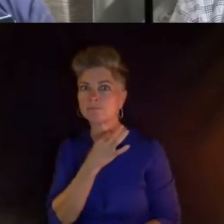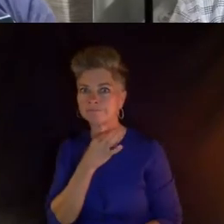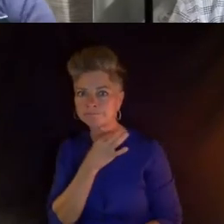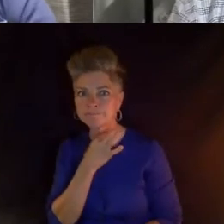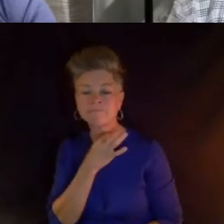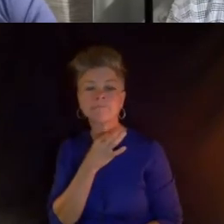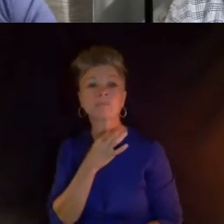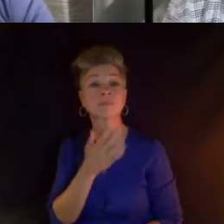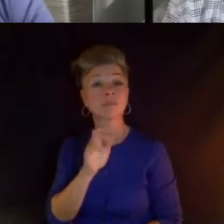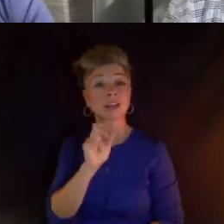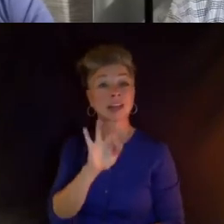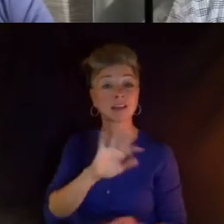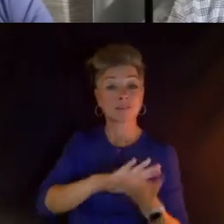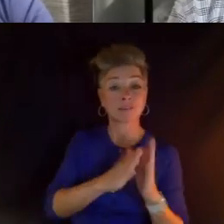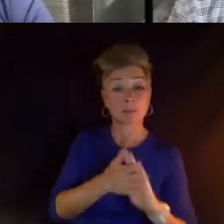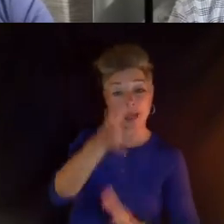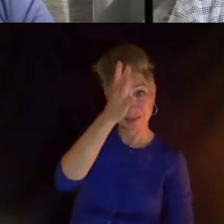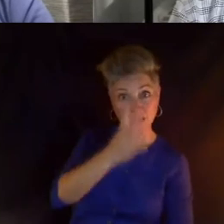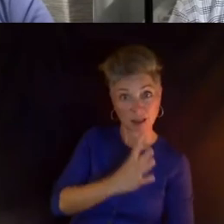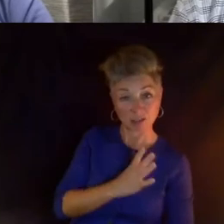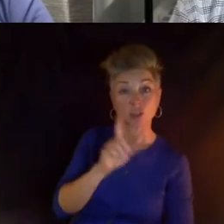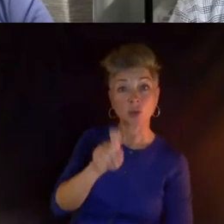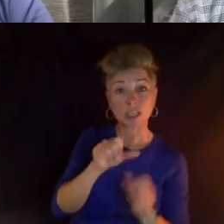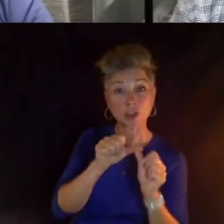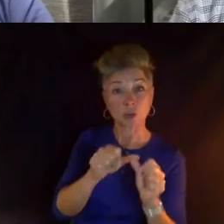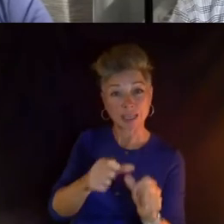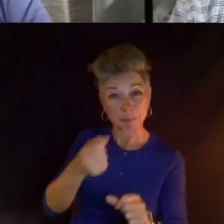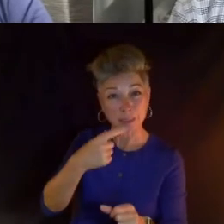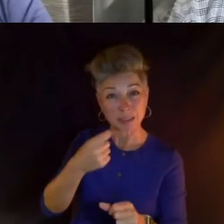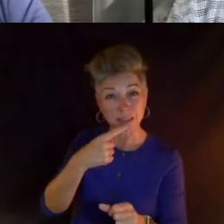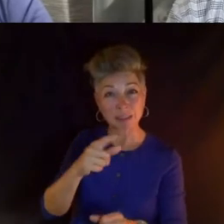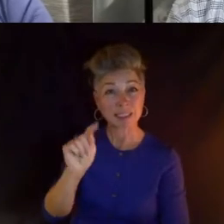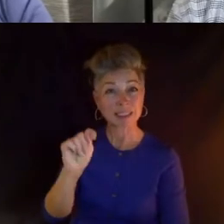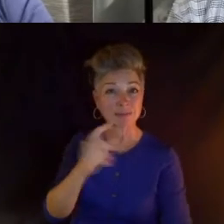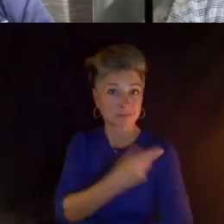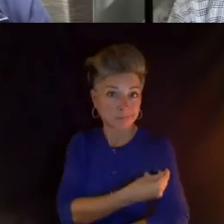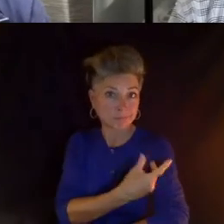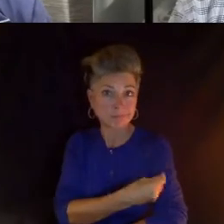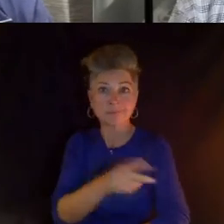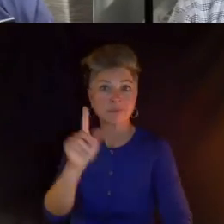if masculinizing, would you need to keep taking testosterone or do you take it until you see the changes and then you stop?